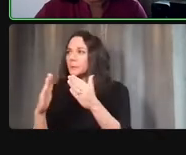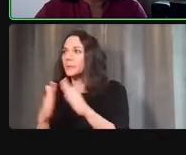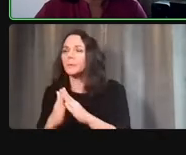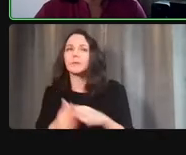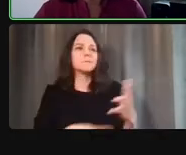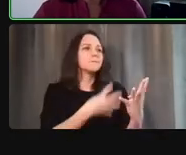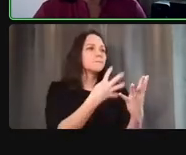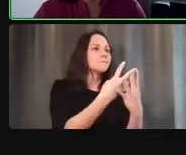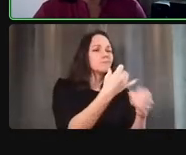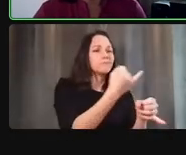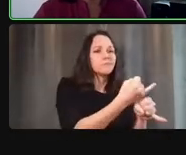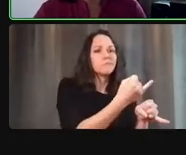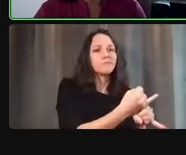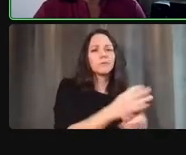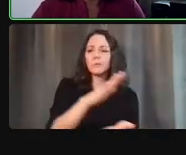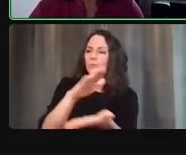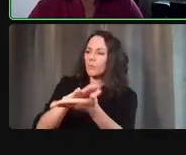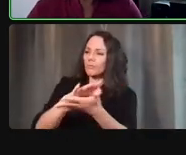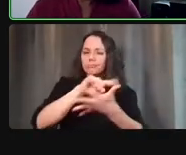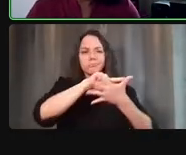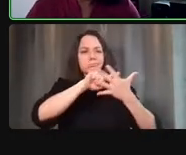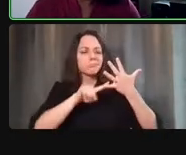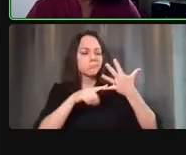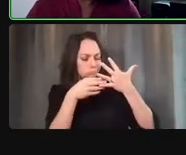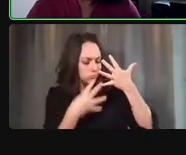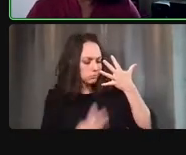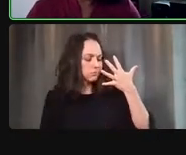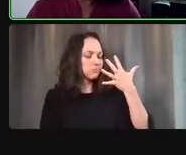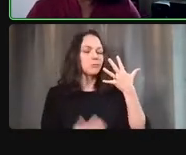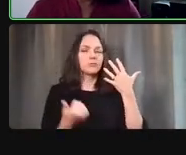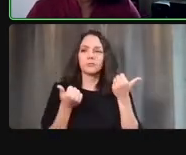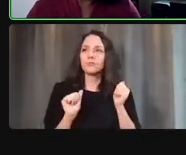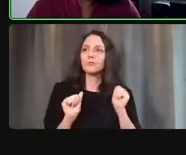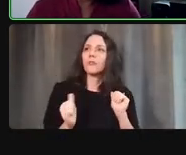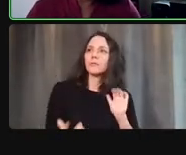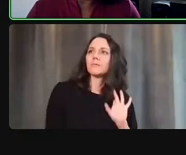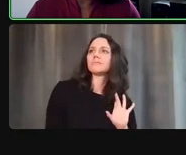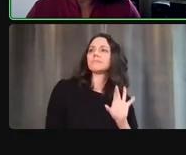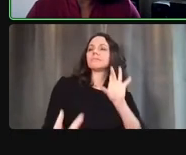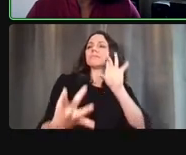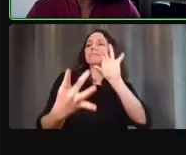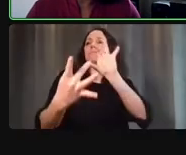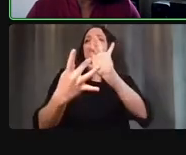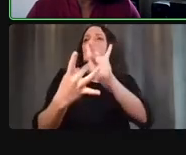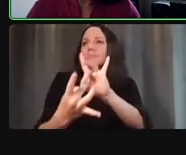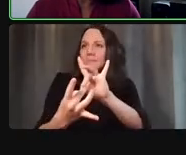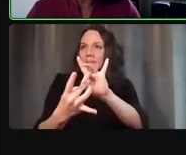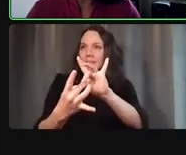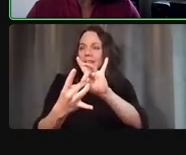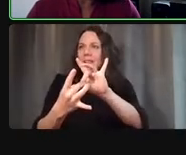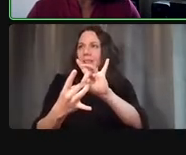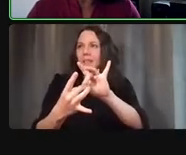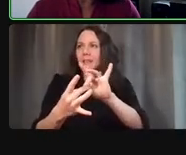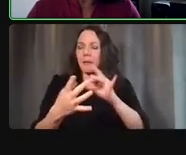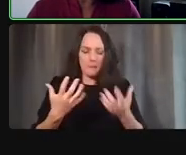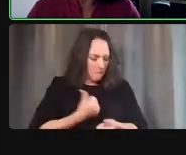schools to be able to bridge this gap between what does poetry mean to people?